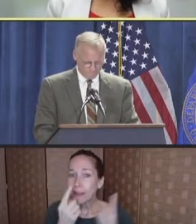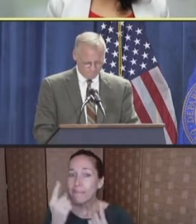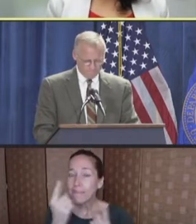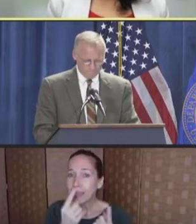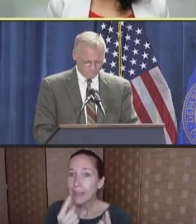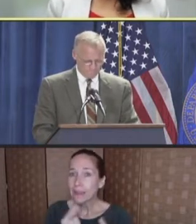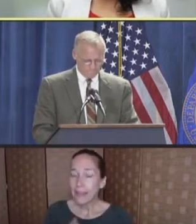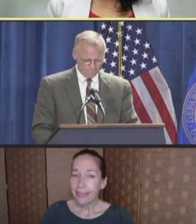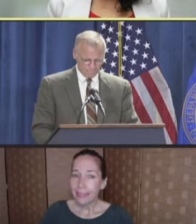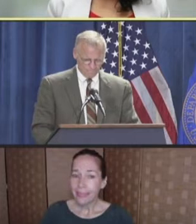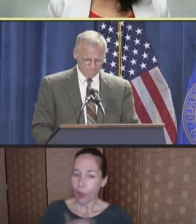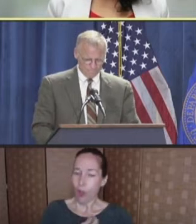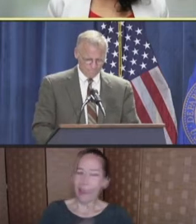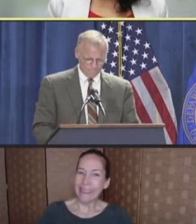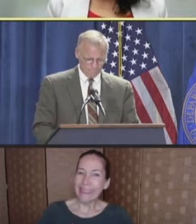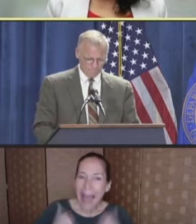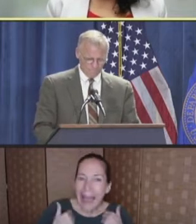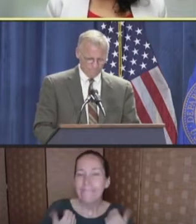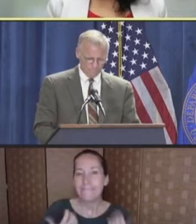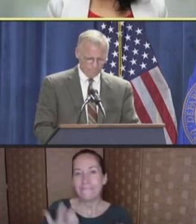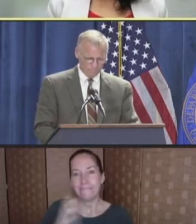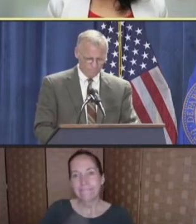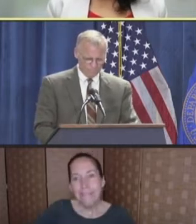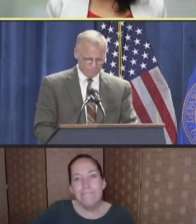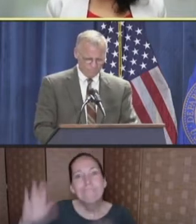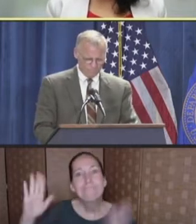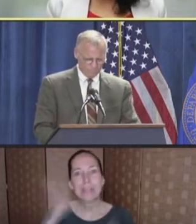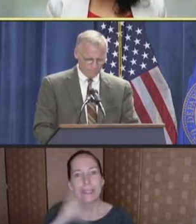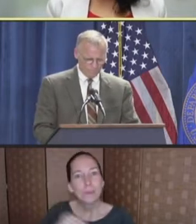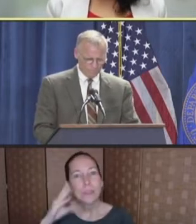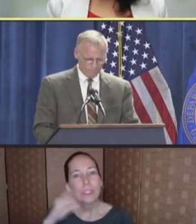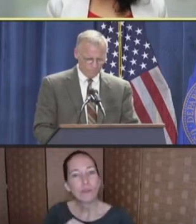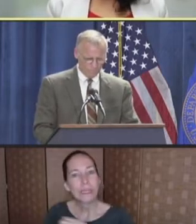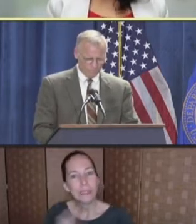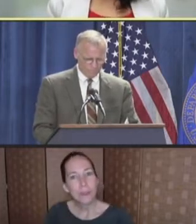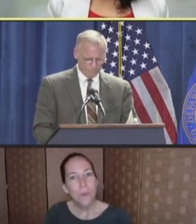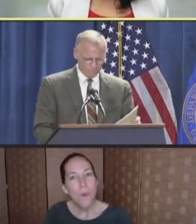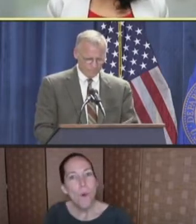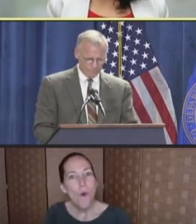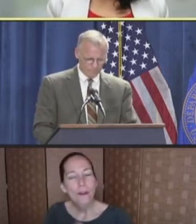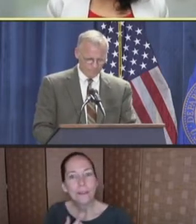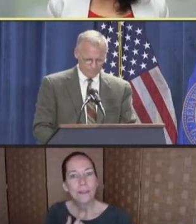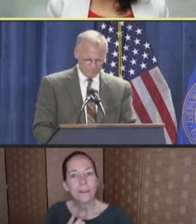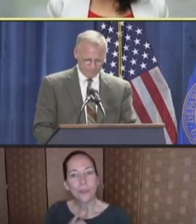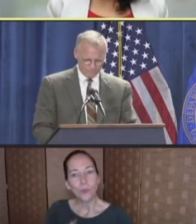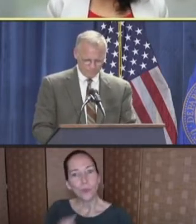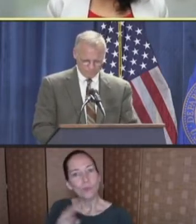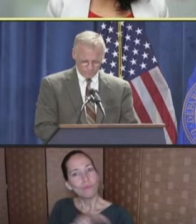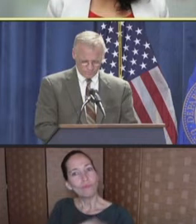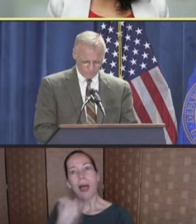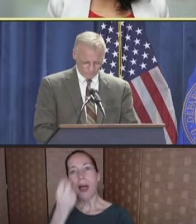as a source of knowledge to really understand the cultural behavioral barriers or factors